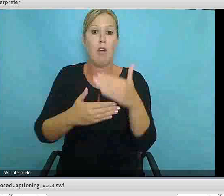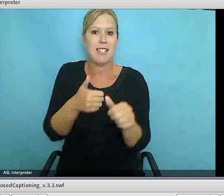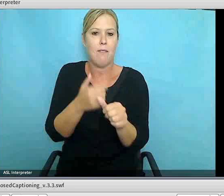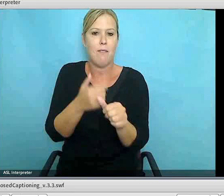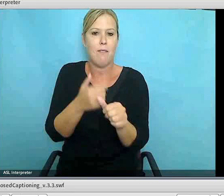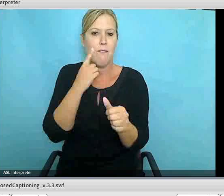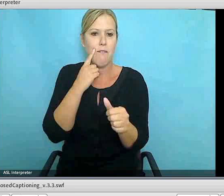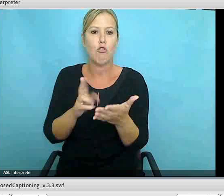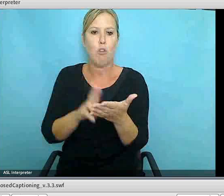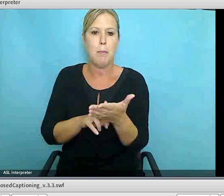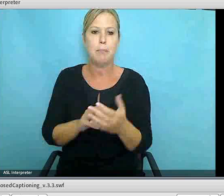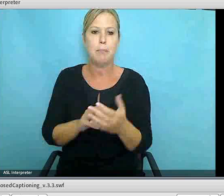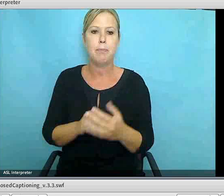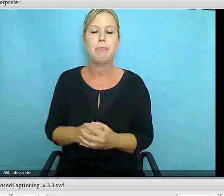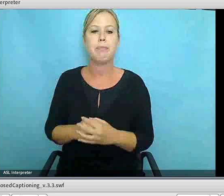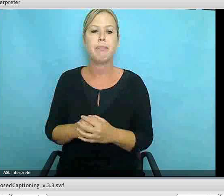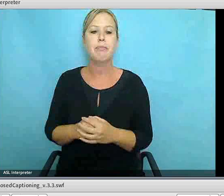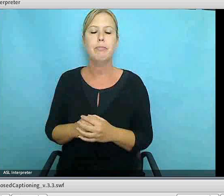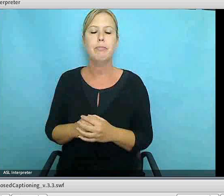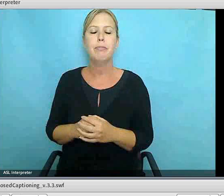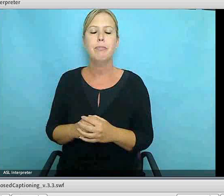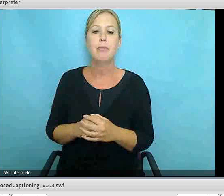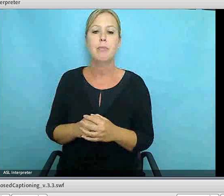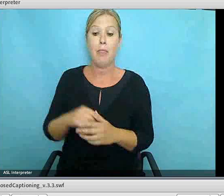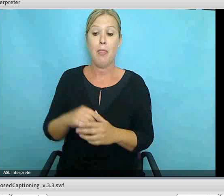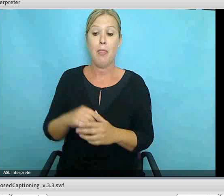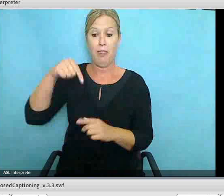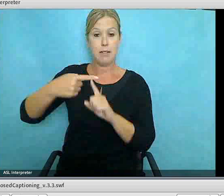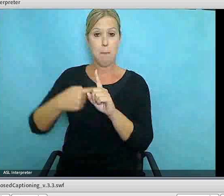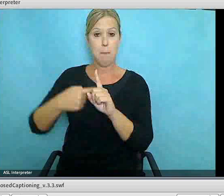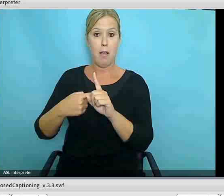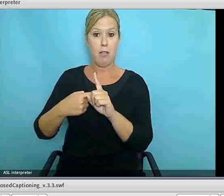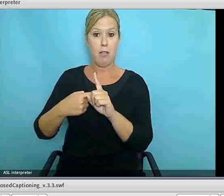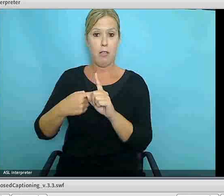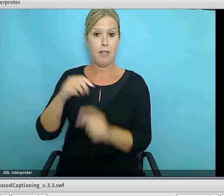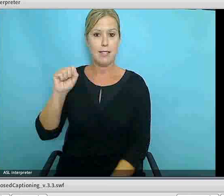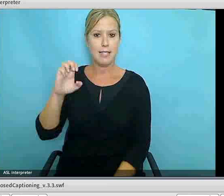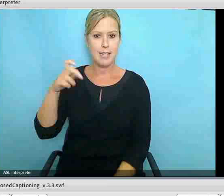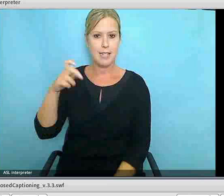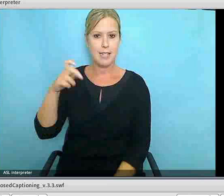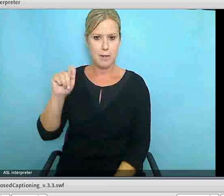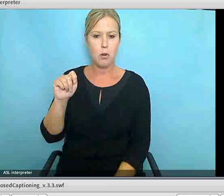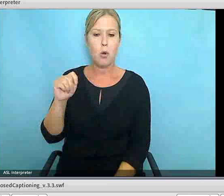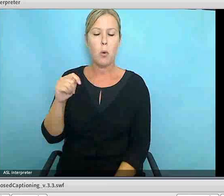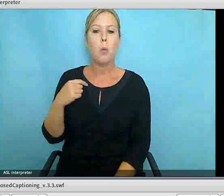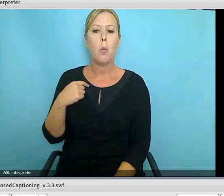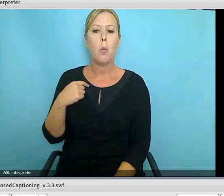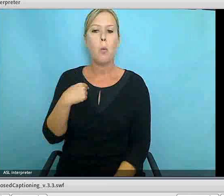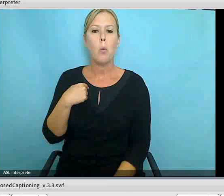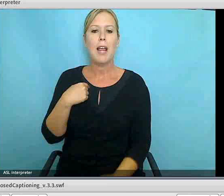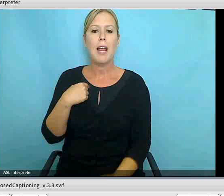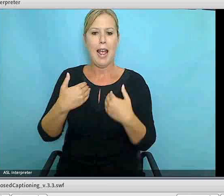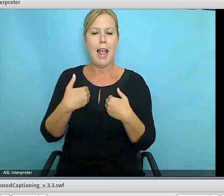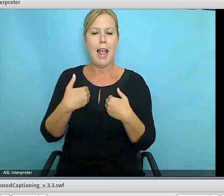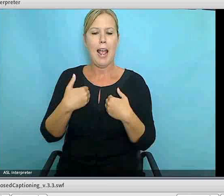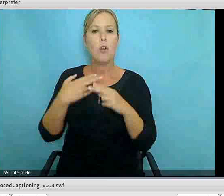Starting in September, or starting this month, we started a self-selection process.